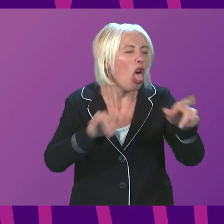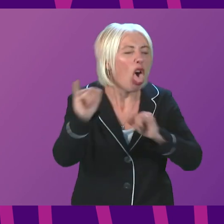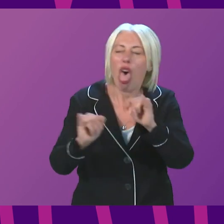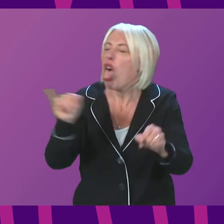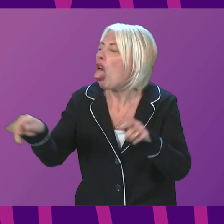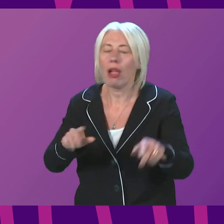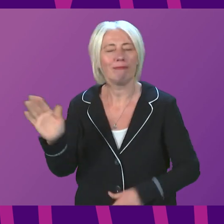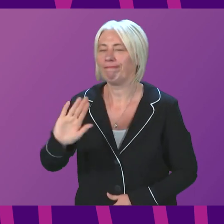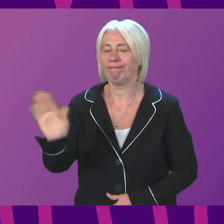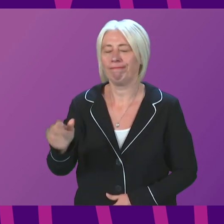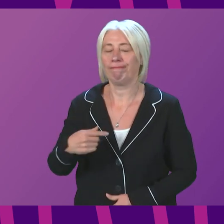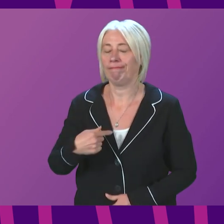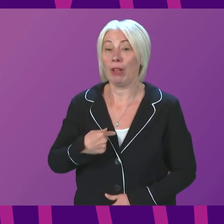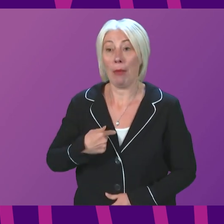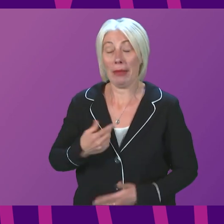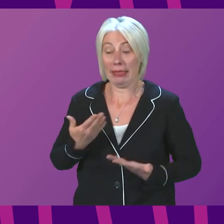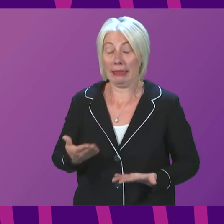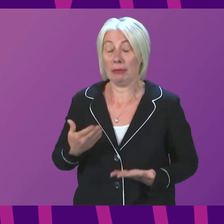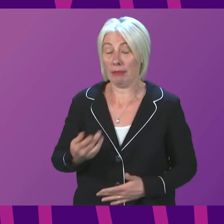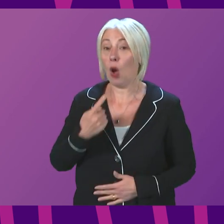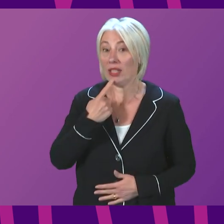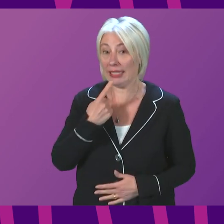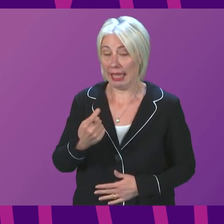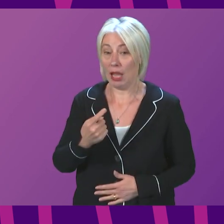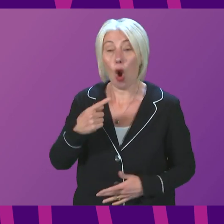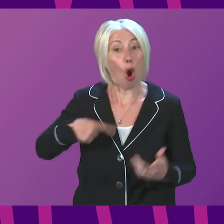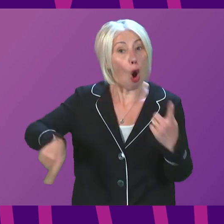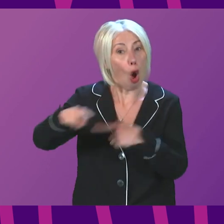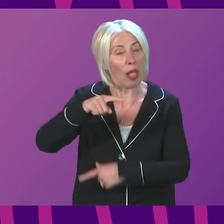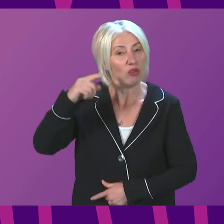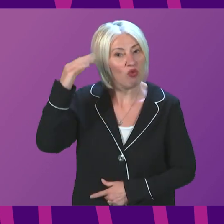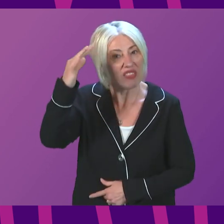will have heard me say something on which we should all reflect.